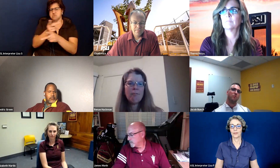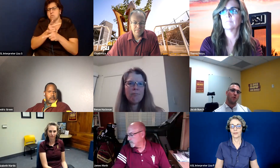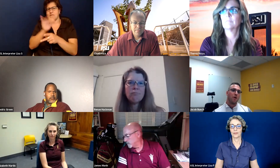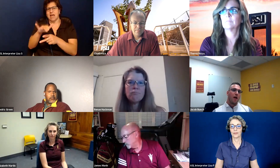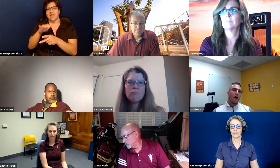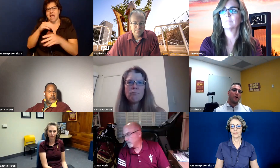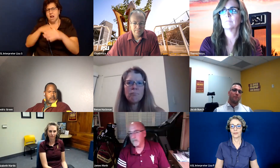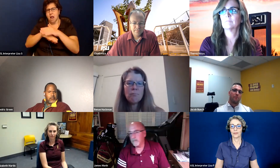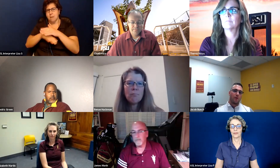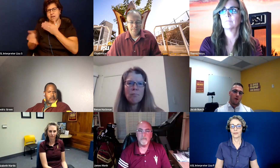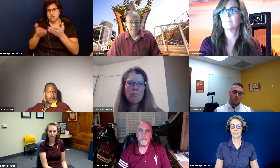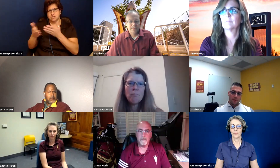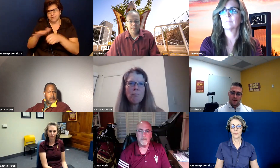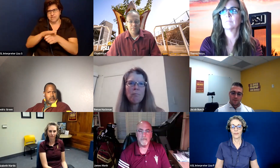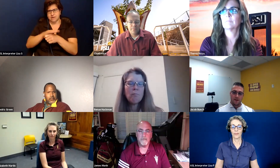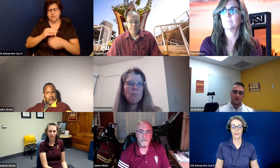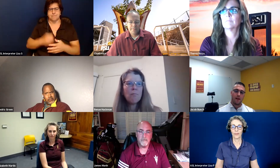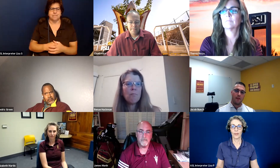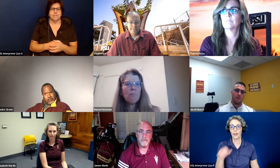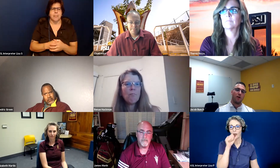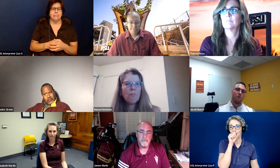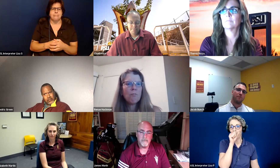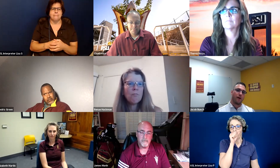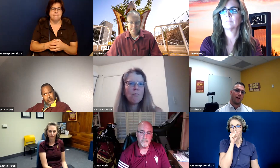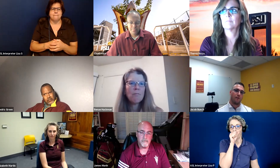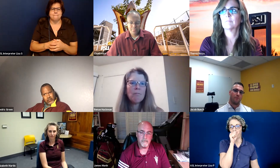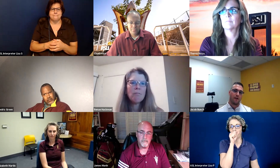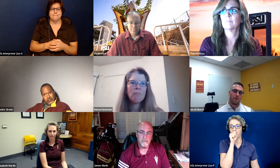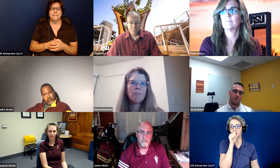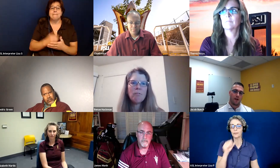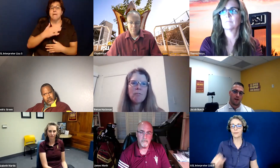So with that said in the scope of my role,